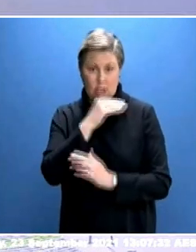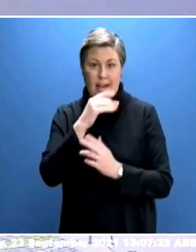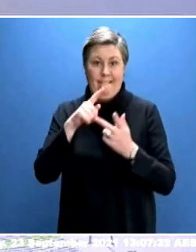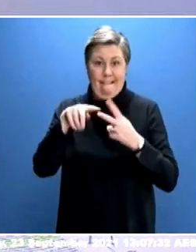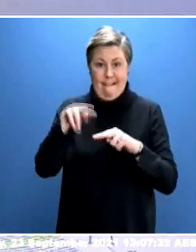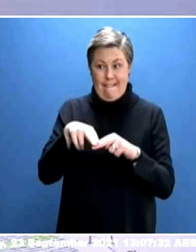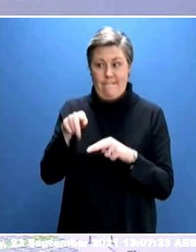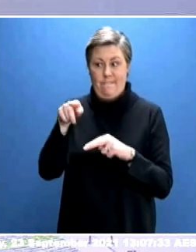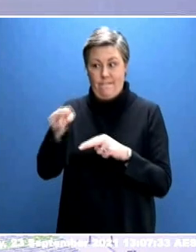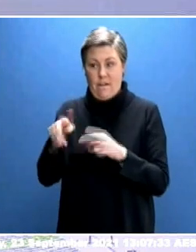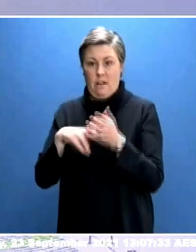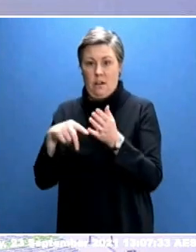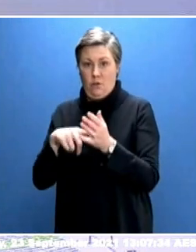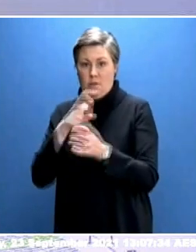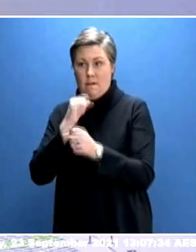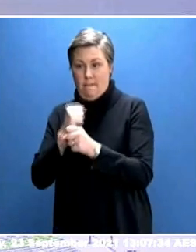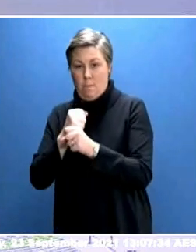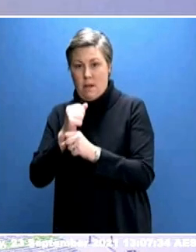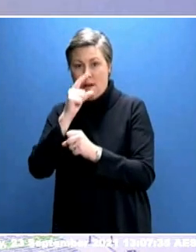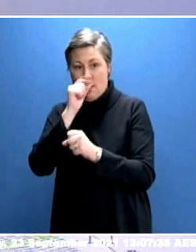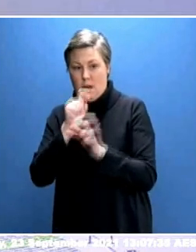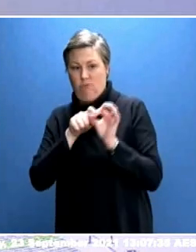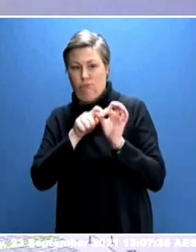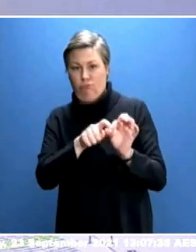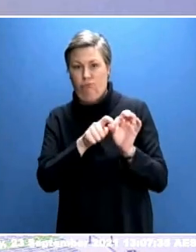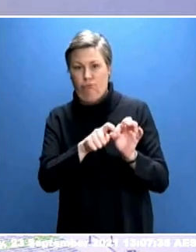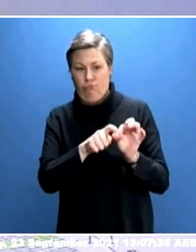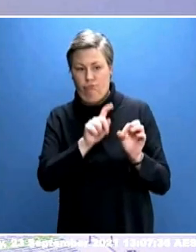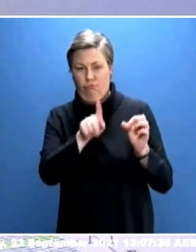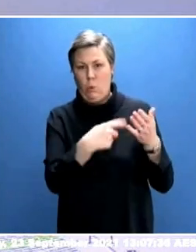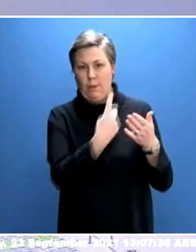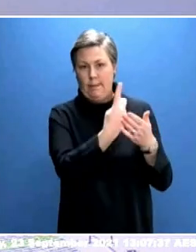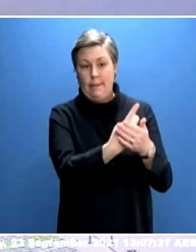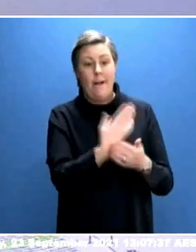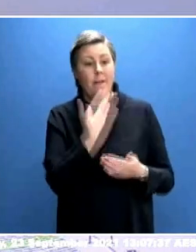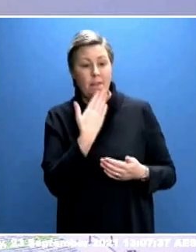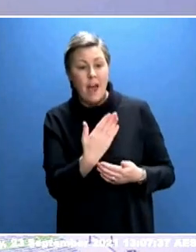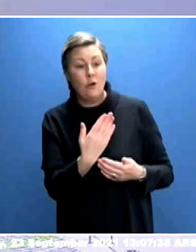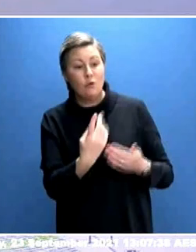In the meantime, thank you very much for your evidence, and thank you for being prepared to give your evidence to the Commission and for the assistance you've